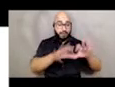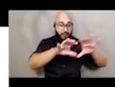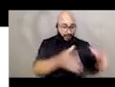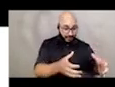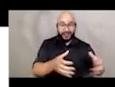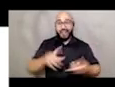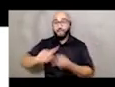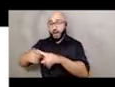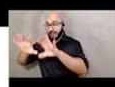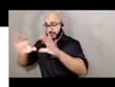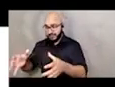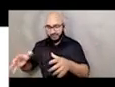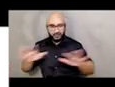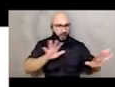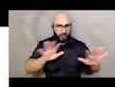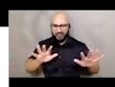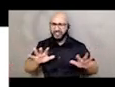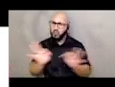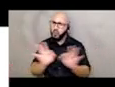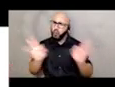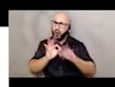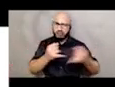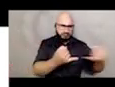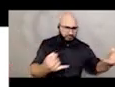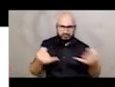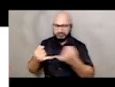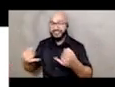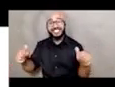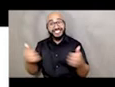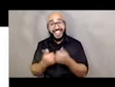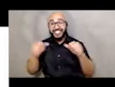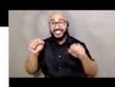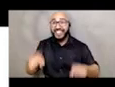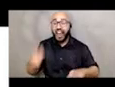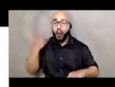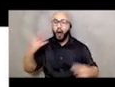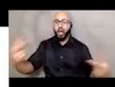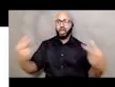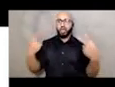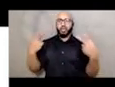This could sometimes be challenging because we don't want to come up as being mean or sounding selfish.